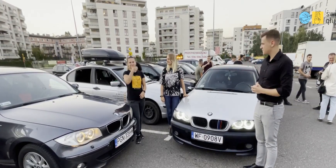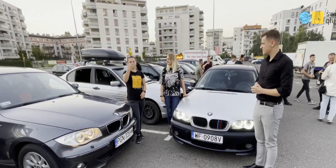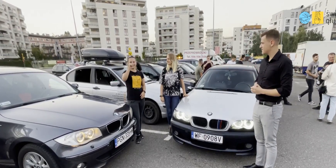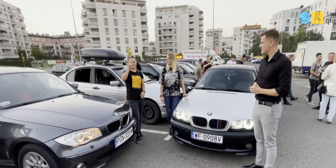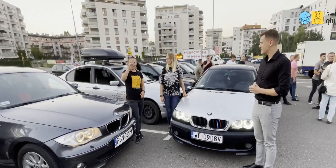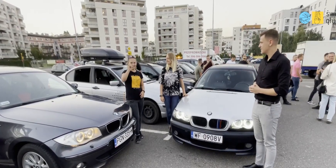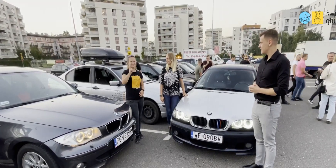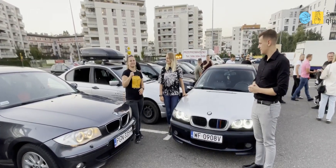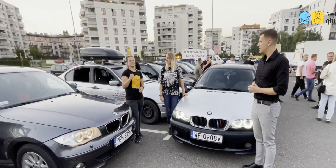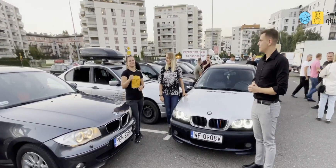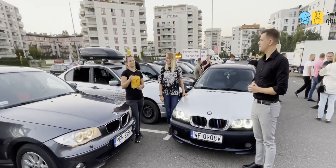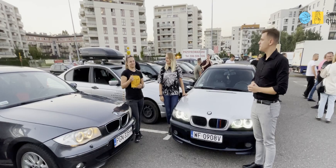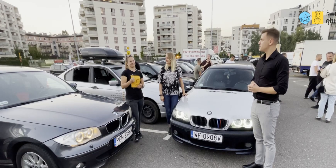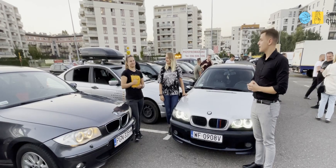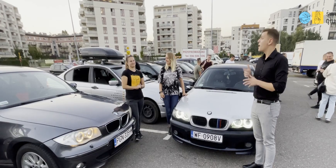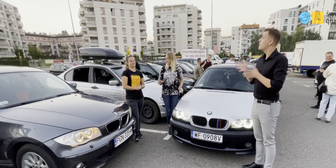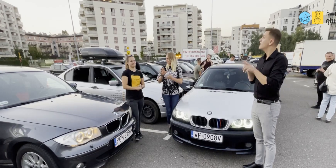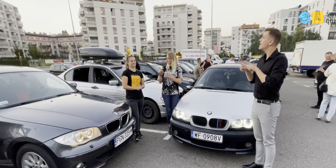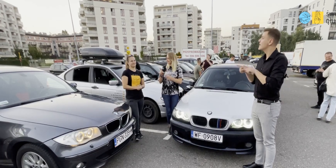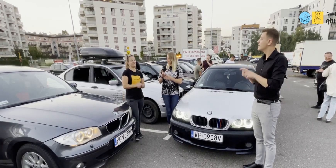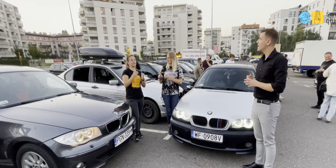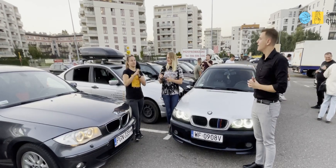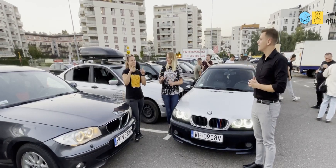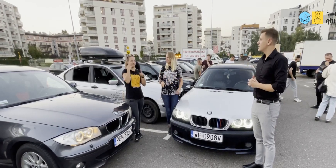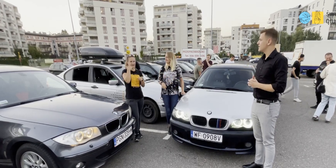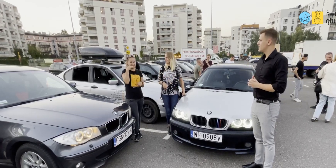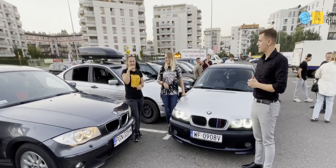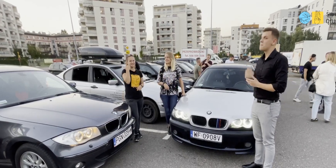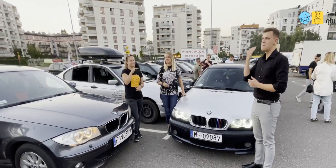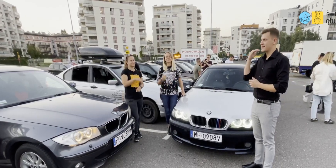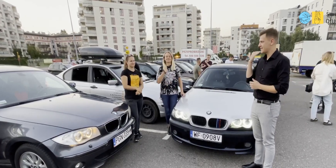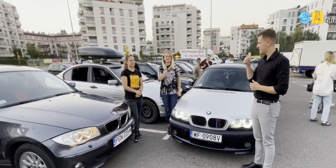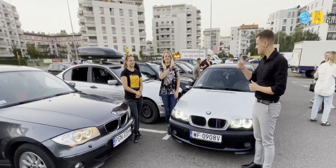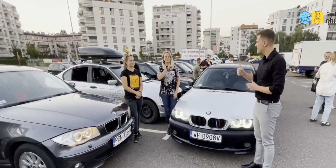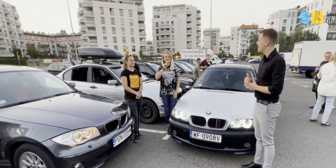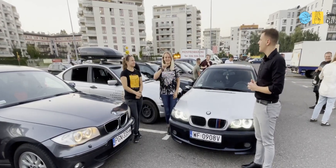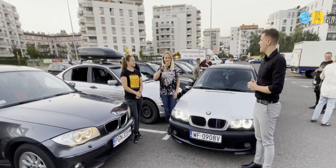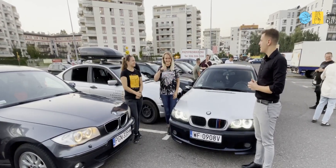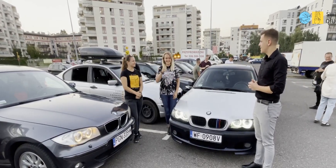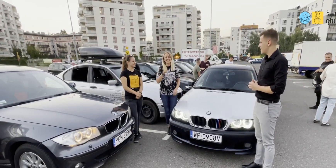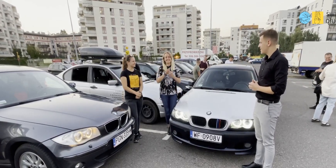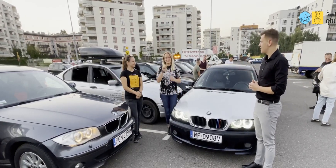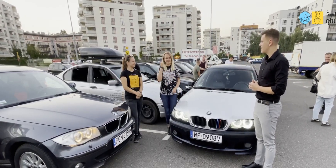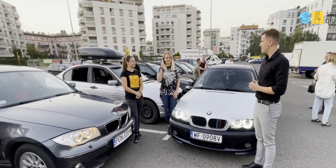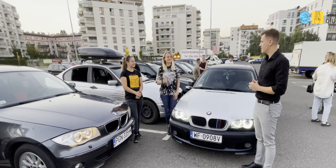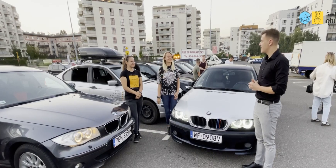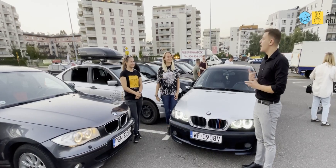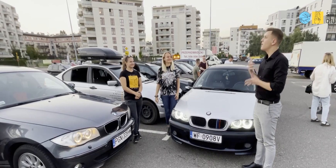[G] This is my sign: And this is my sign: